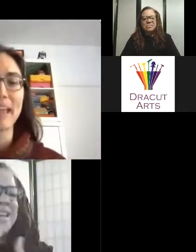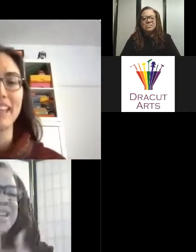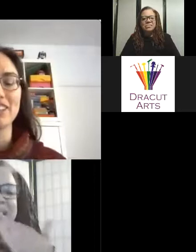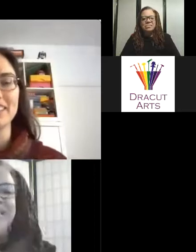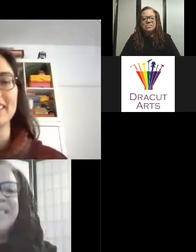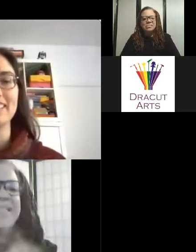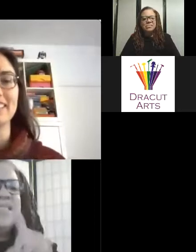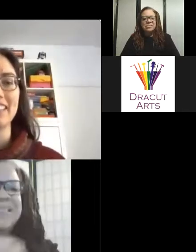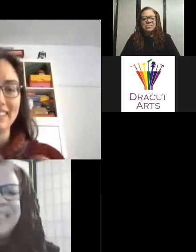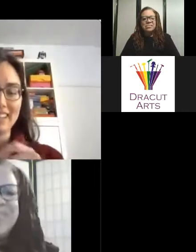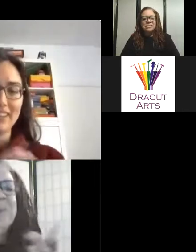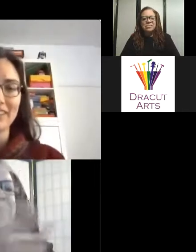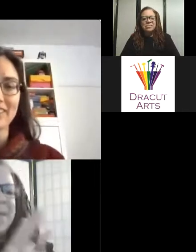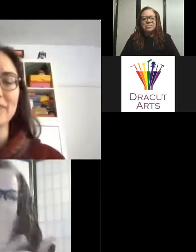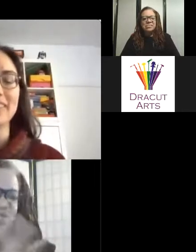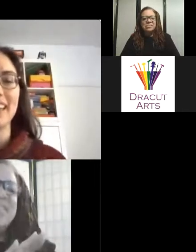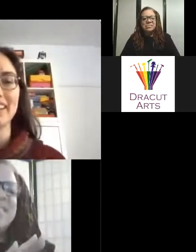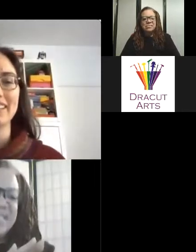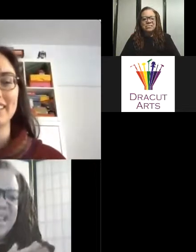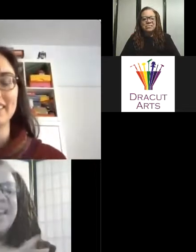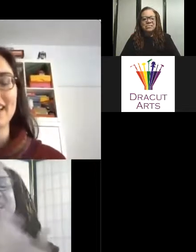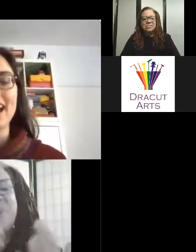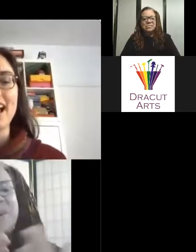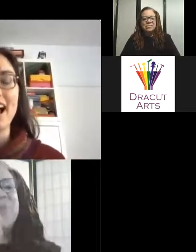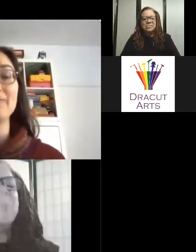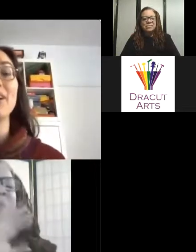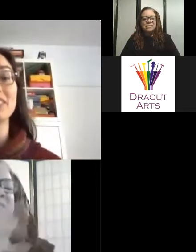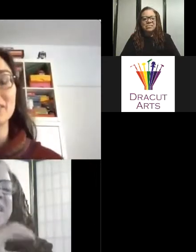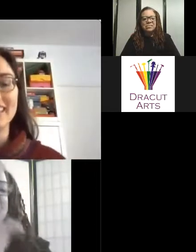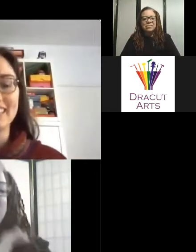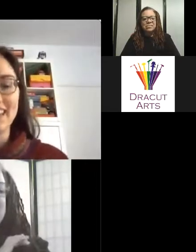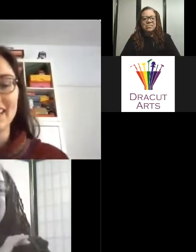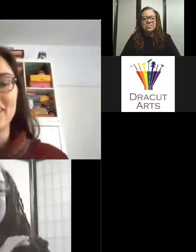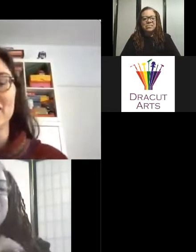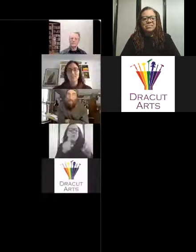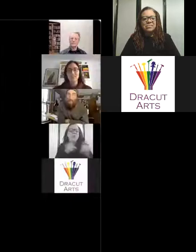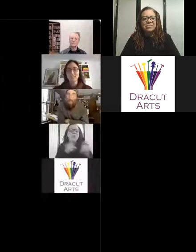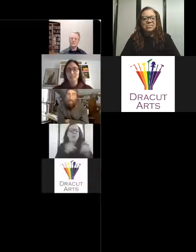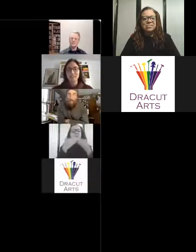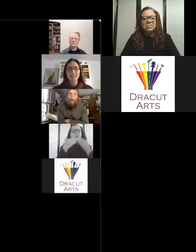pages, and going through with the character. We also would like to thank all of our sponsors,